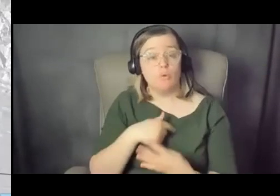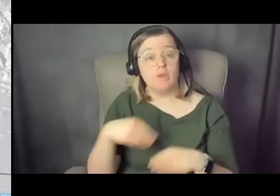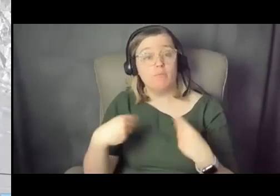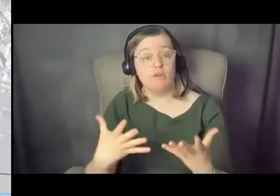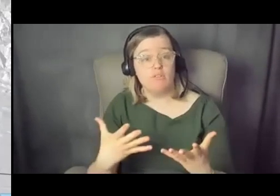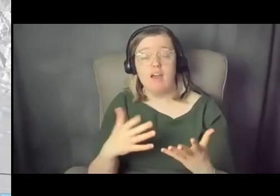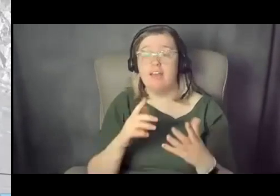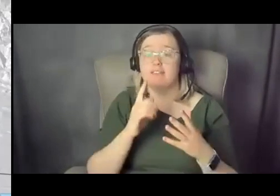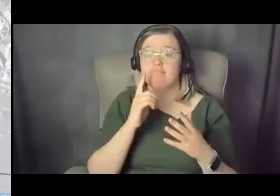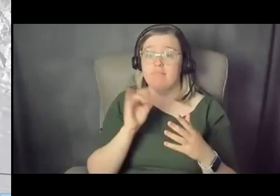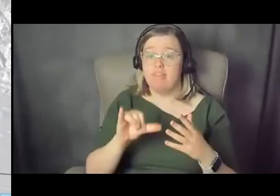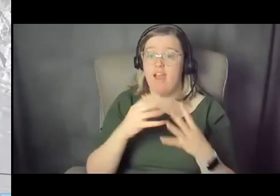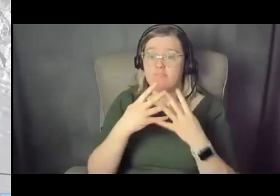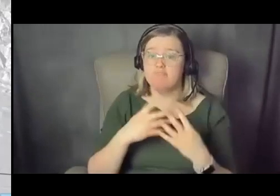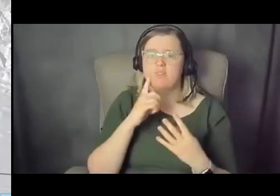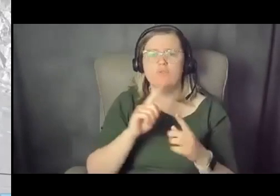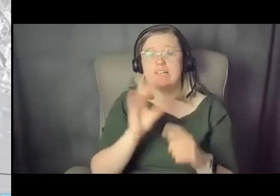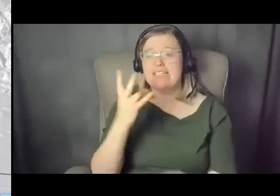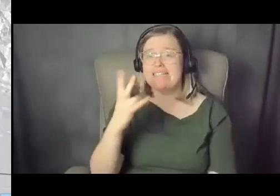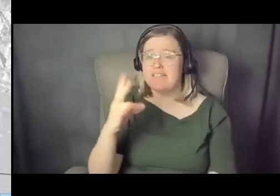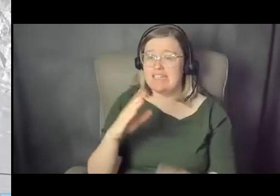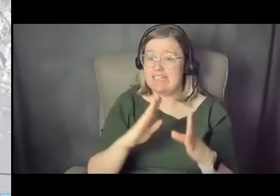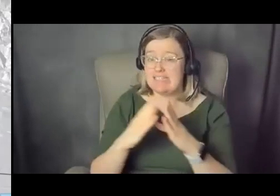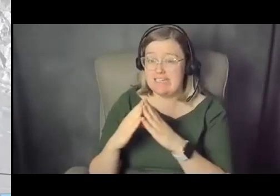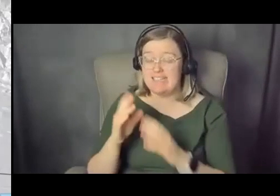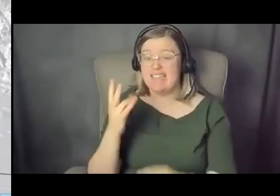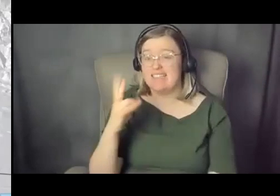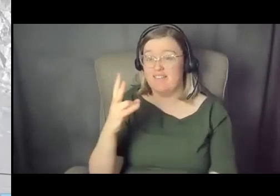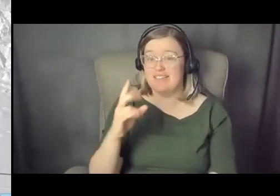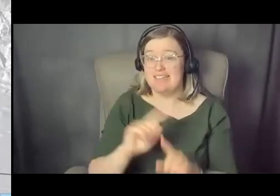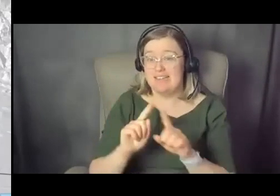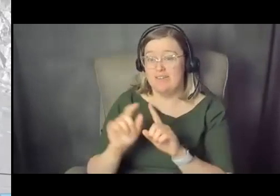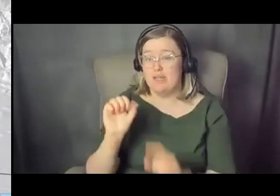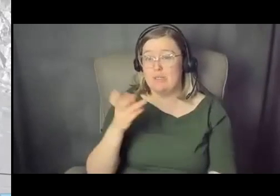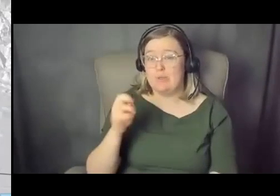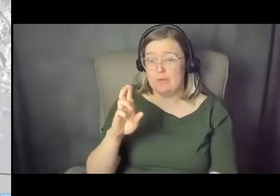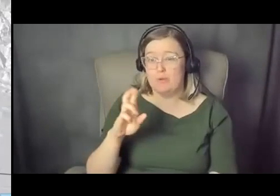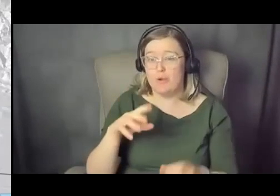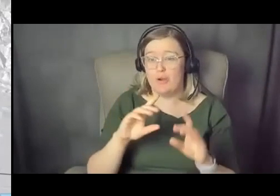cities and 17 sewer districts. We operate pump stations and pipes that get wastewater from